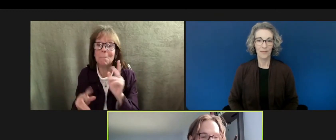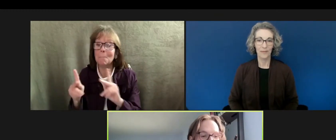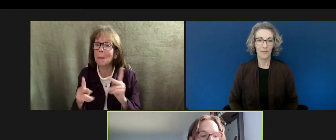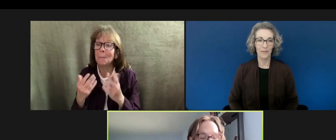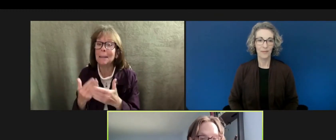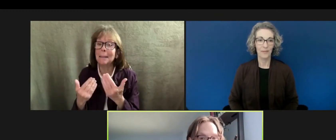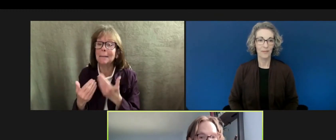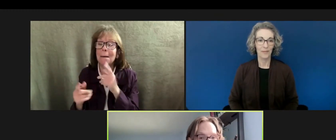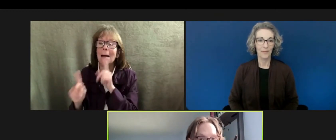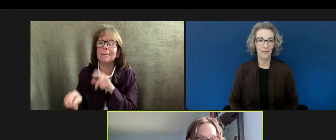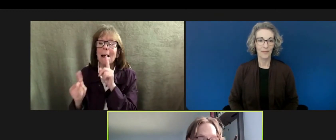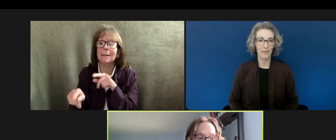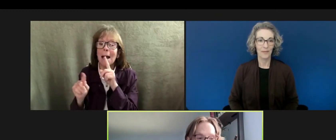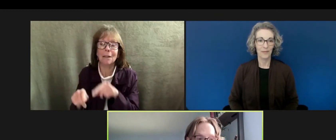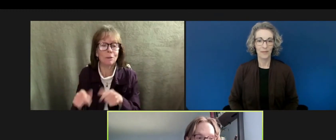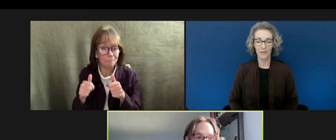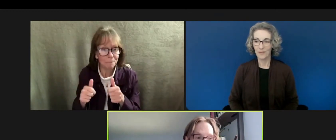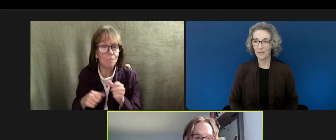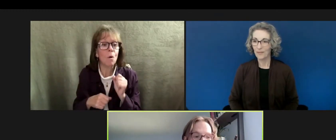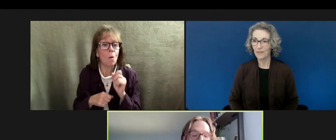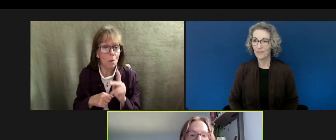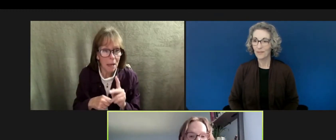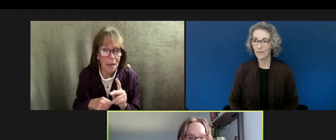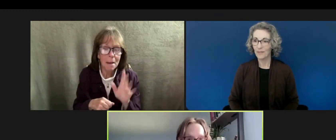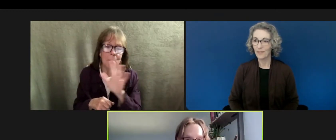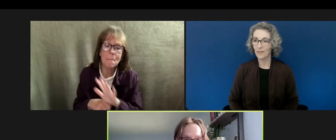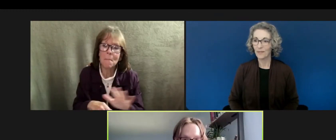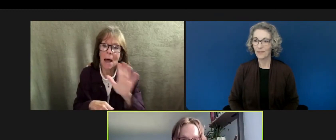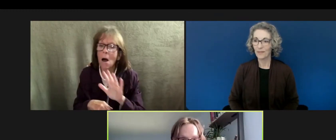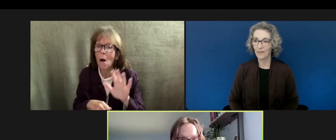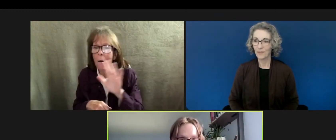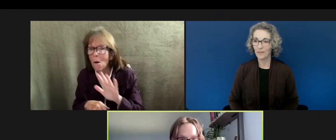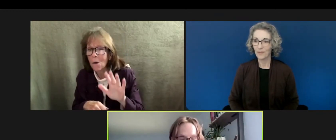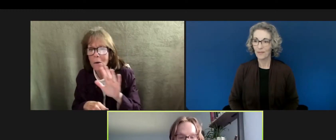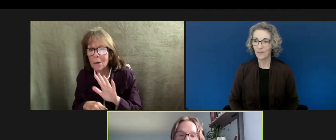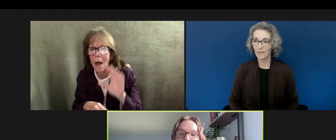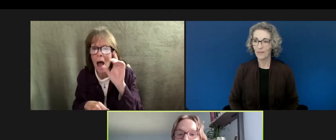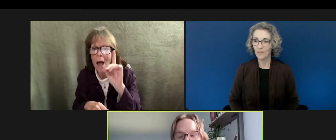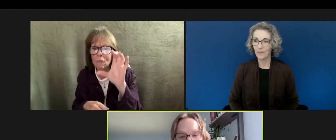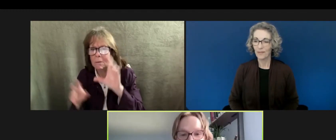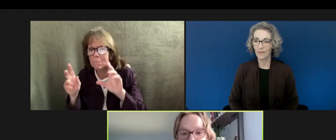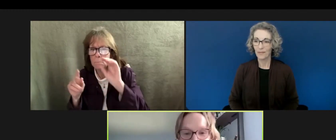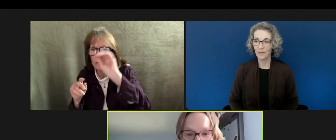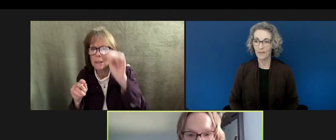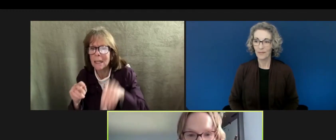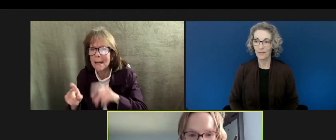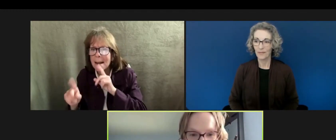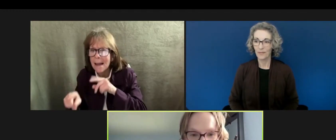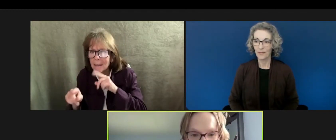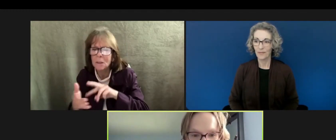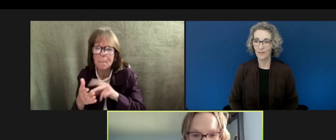Okay, we're landing somewhere around somewhat comfortable. This is also a good opportunity for